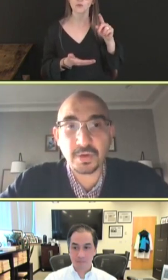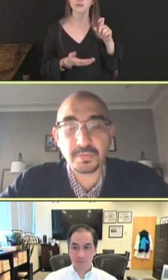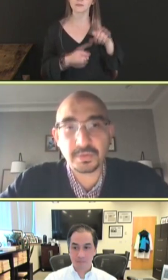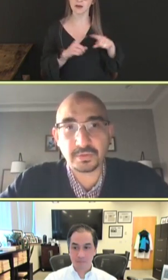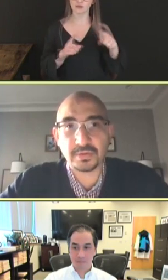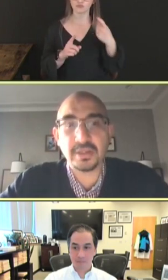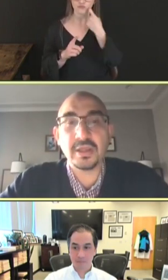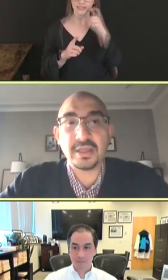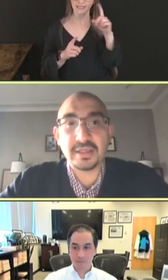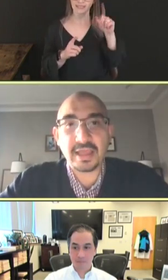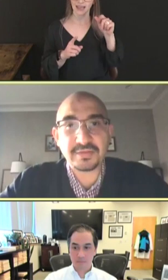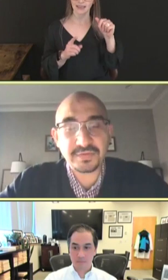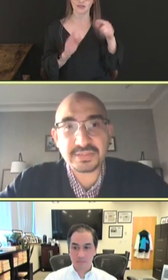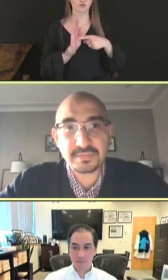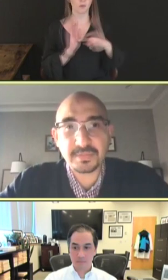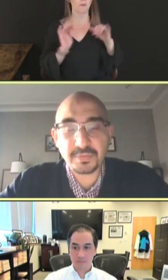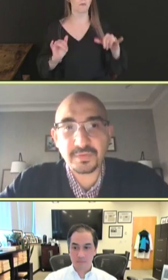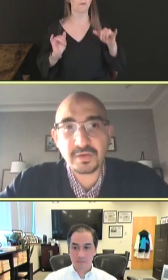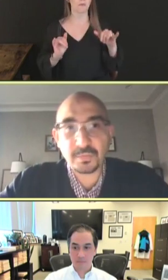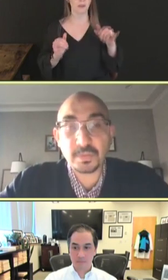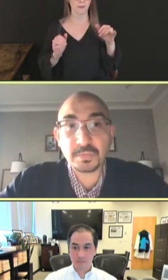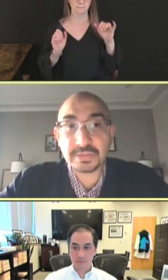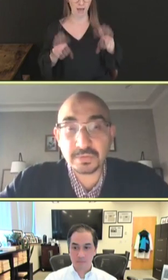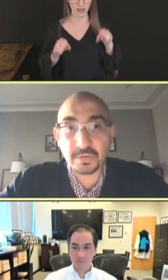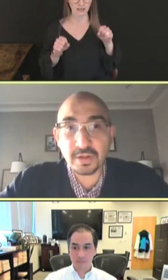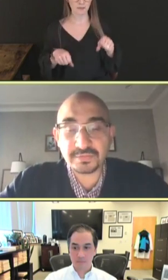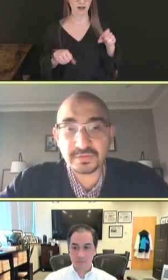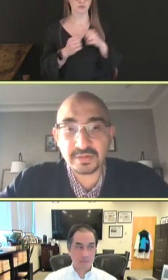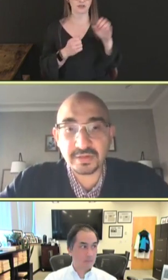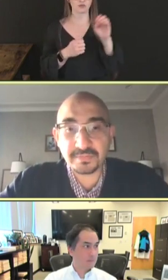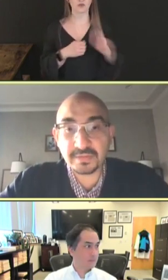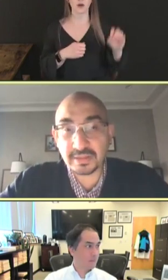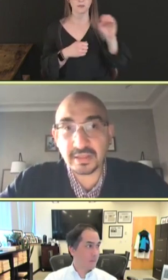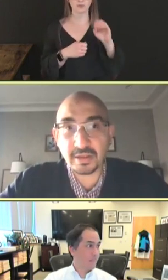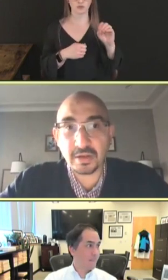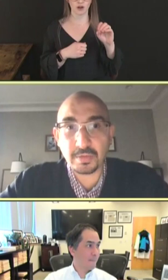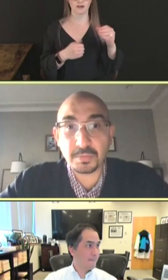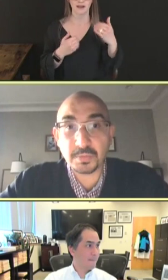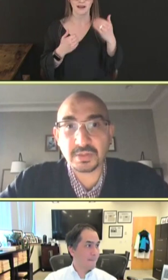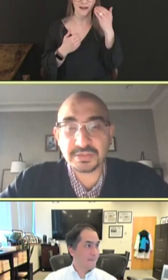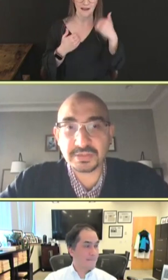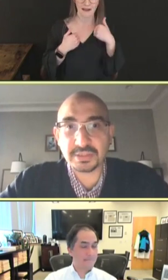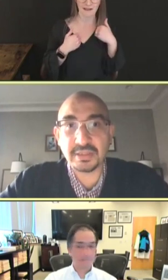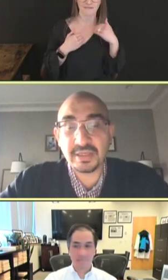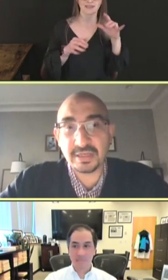with Omicron had a very similar preferent for what we saw after that -- our booster immunization. And